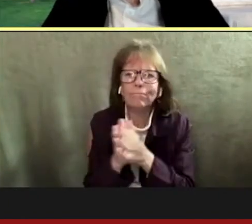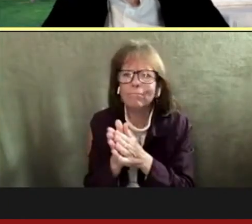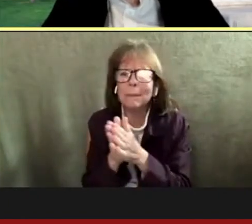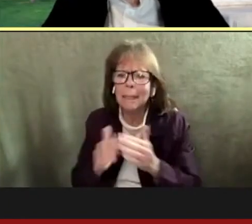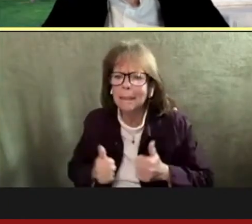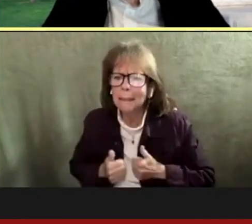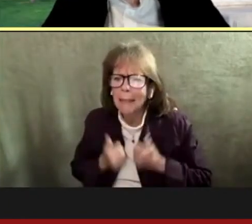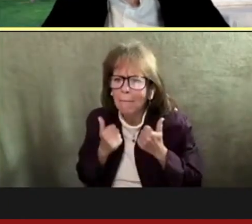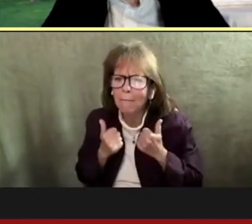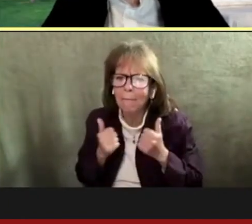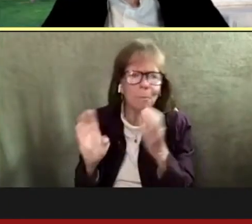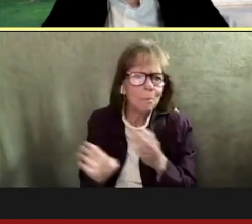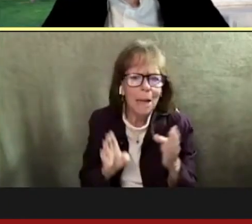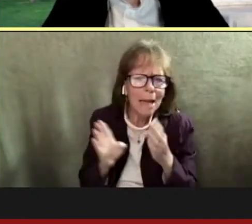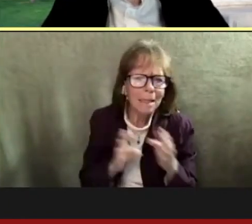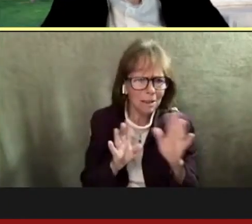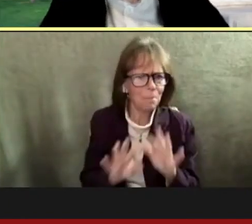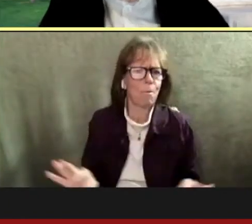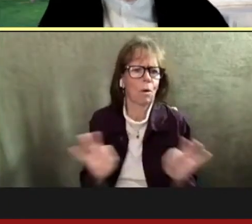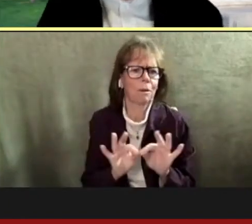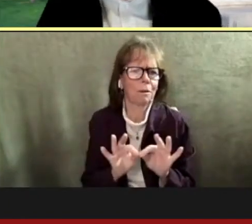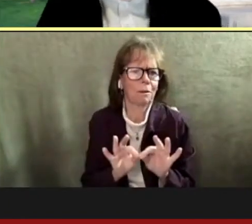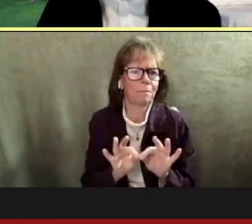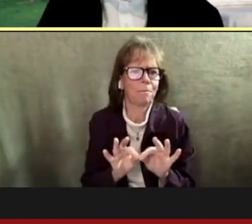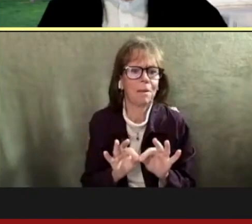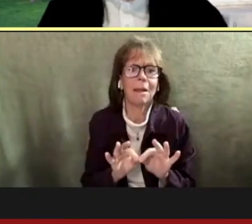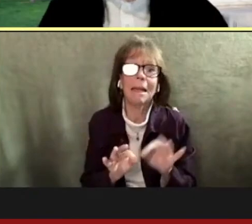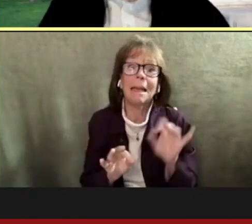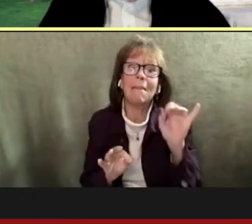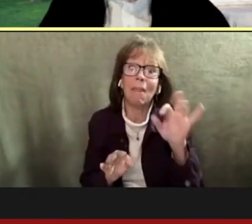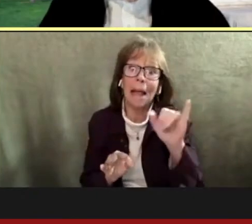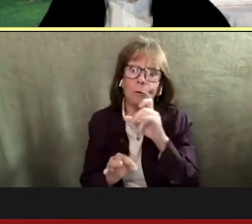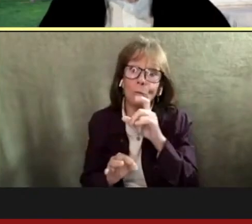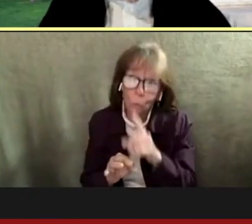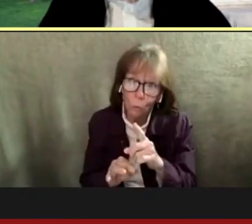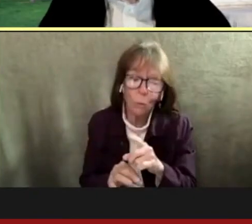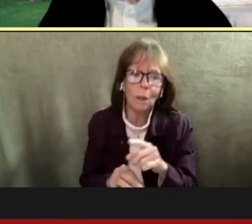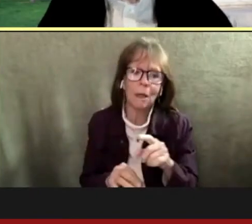are important, then disability must be included in DEI efforts.